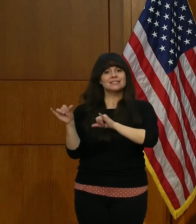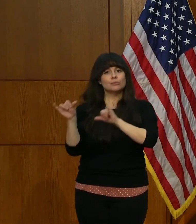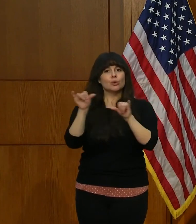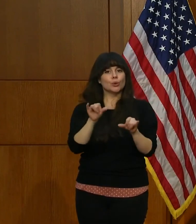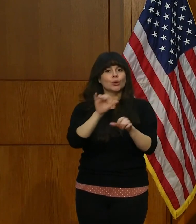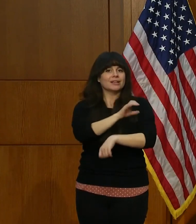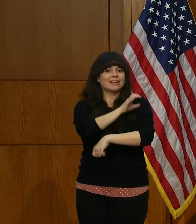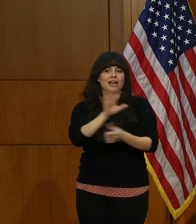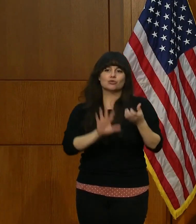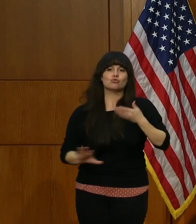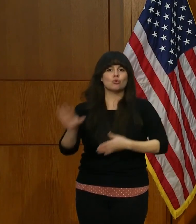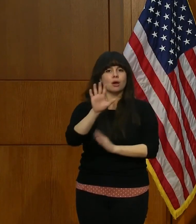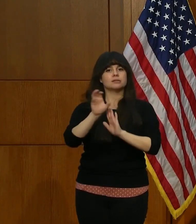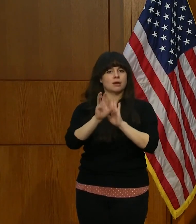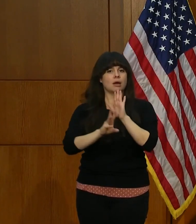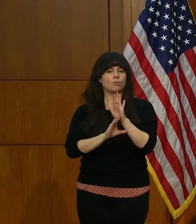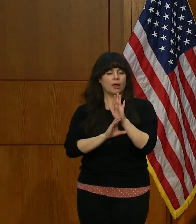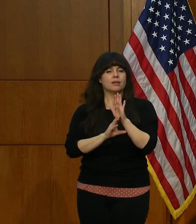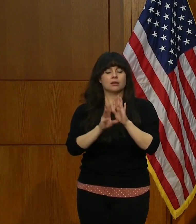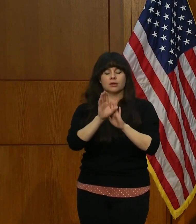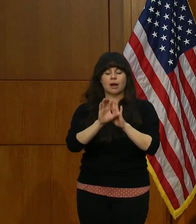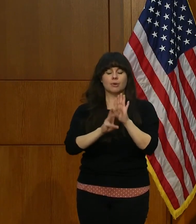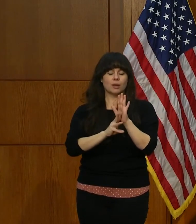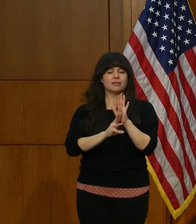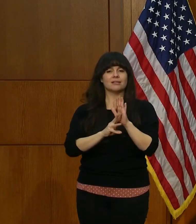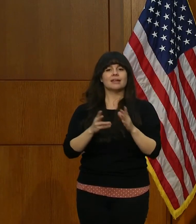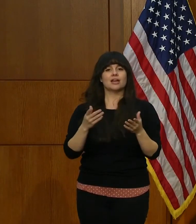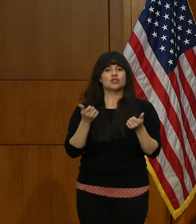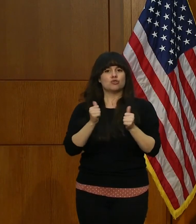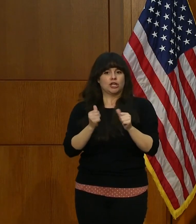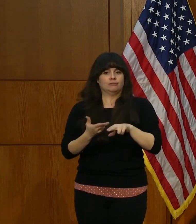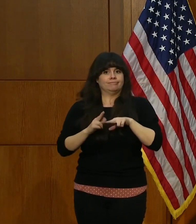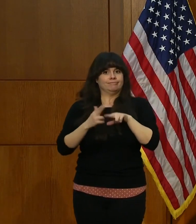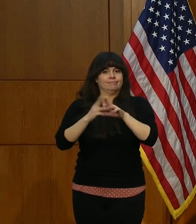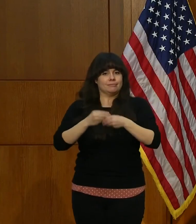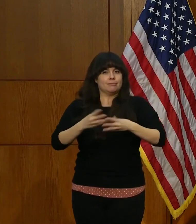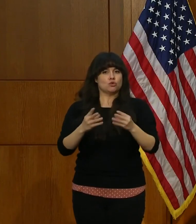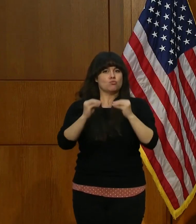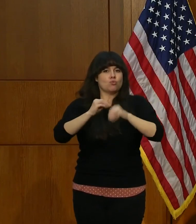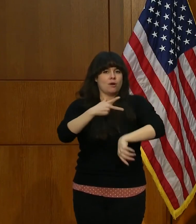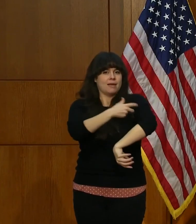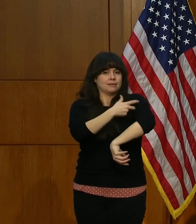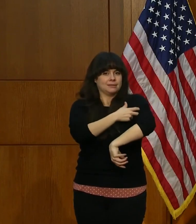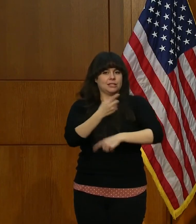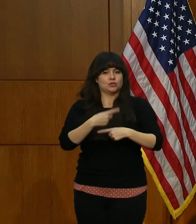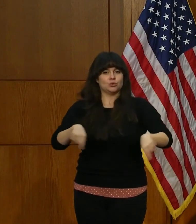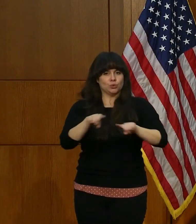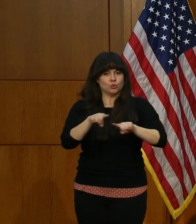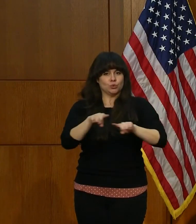HOSPITALS HAVE BUILT SIMILAR CLINICS IN A VERY SHORT TIME. CREATING A TREMENDOUS AMOUNT OF